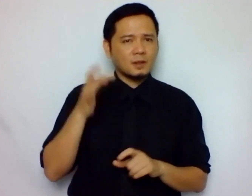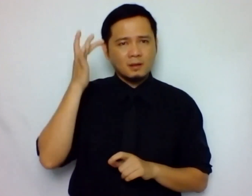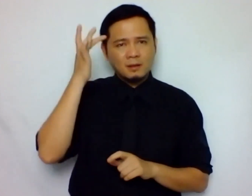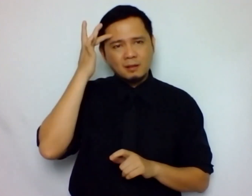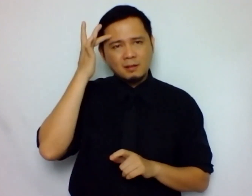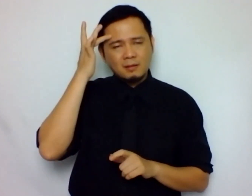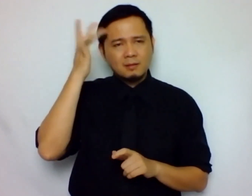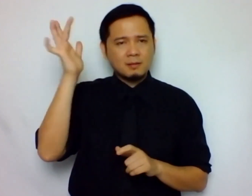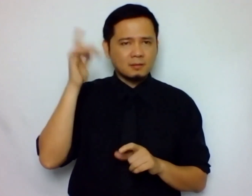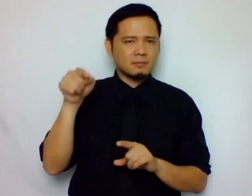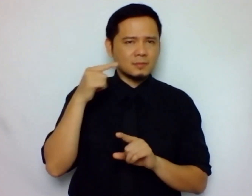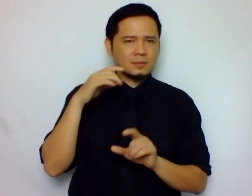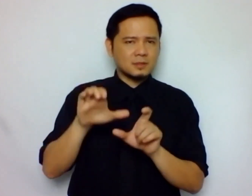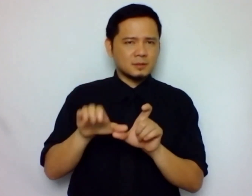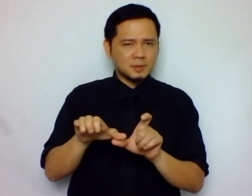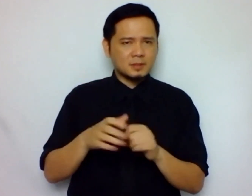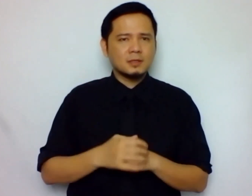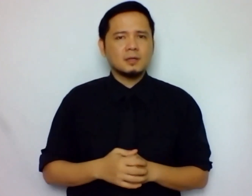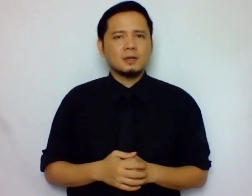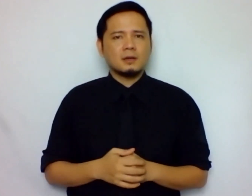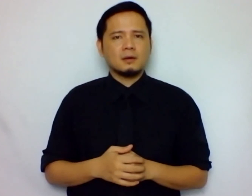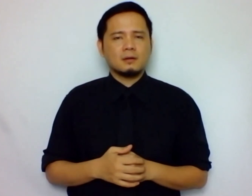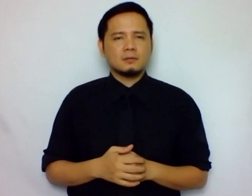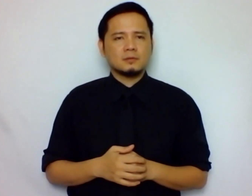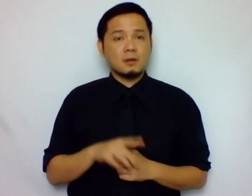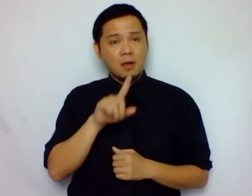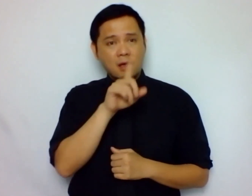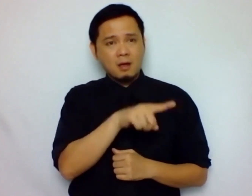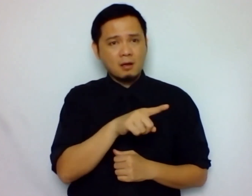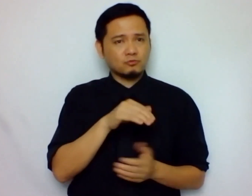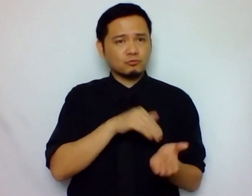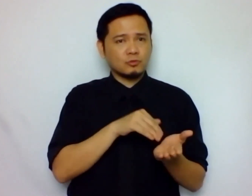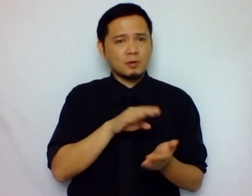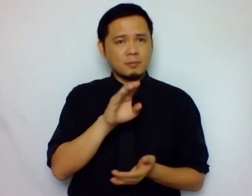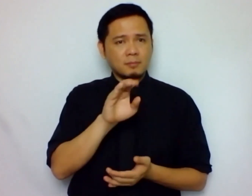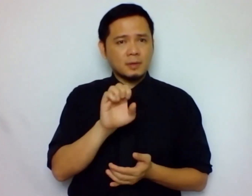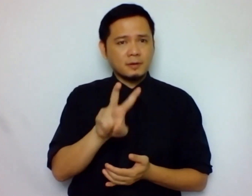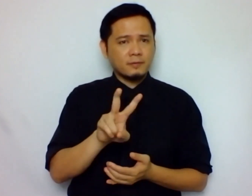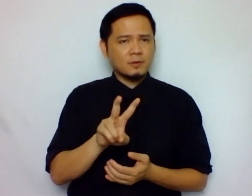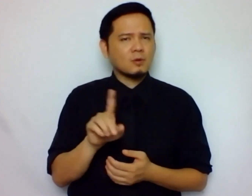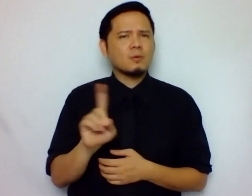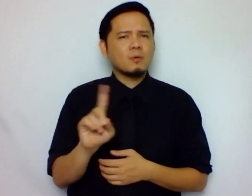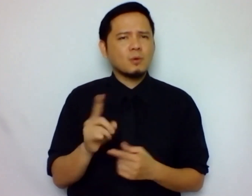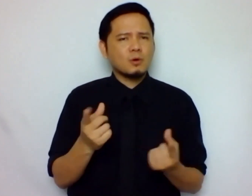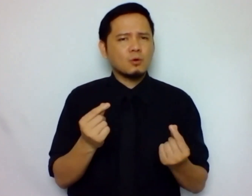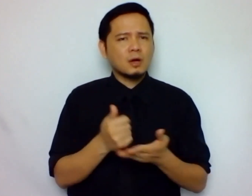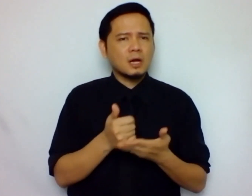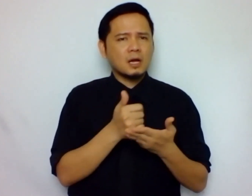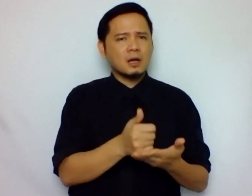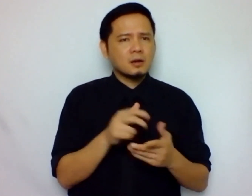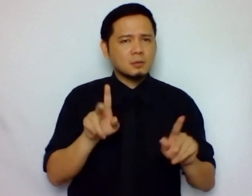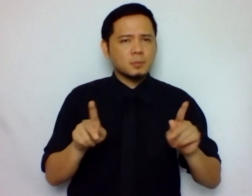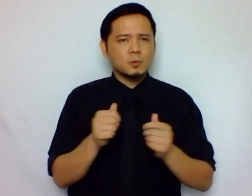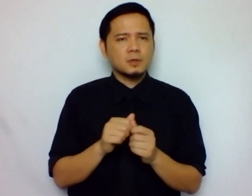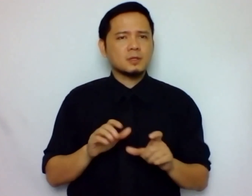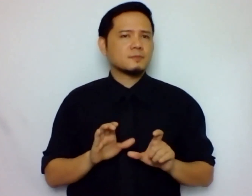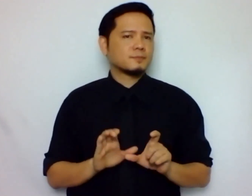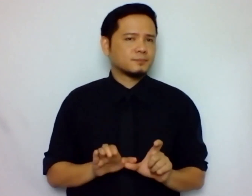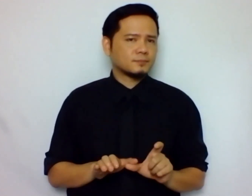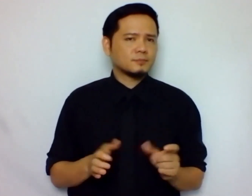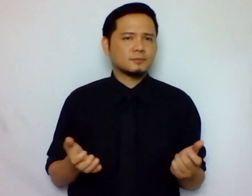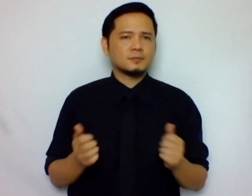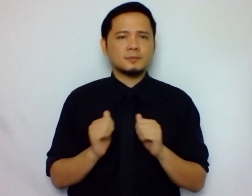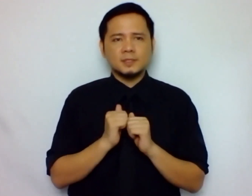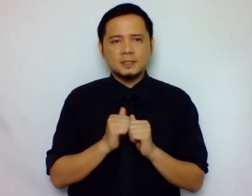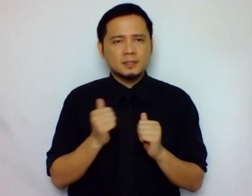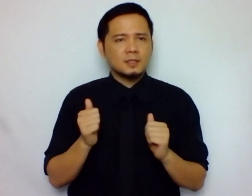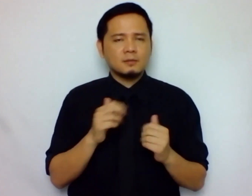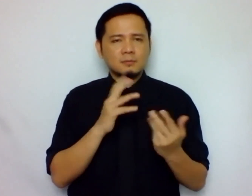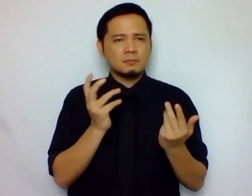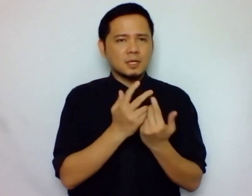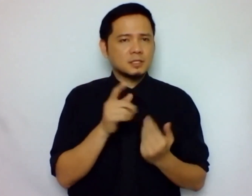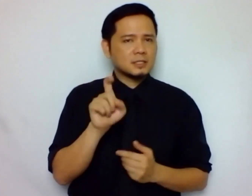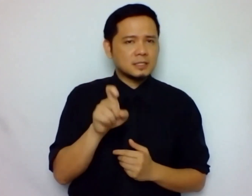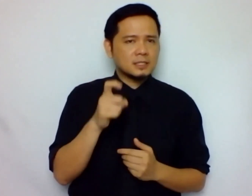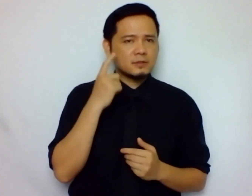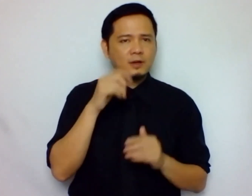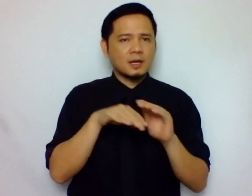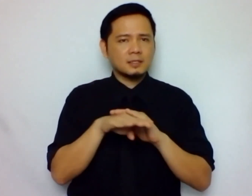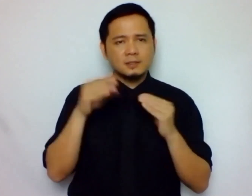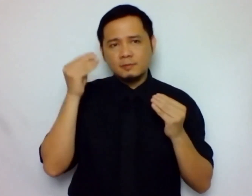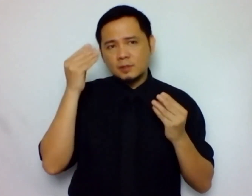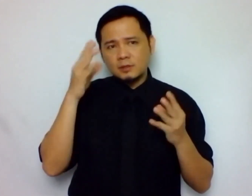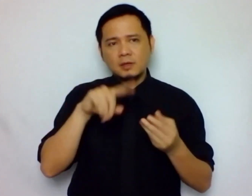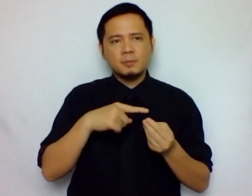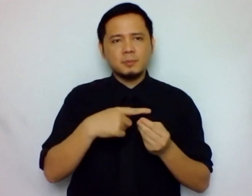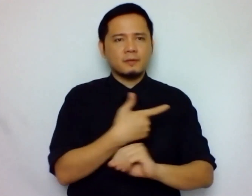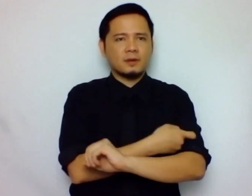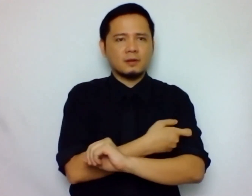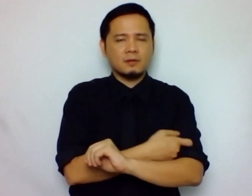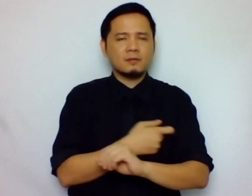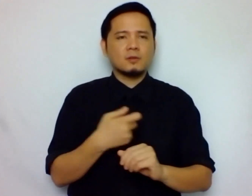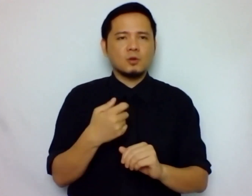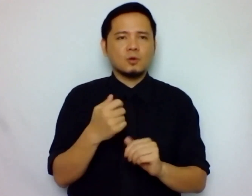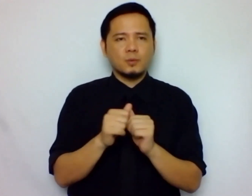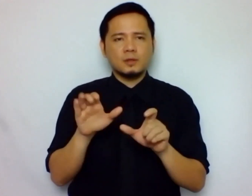So the question I think is for you Doc Bev, what are our steps to respond to the need for information on vaccination of persons with disability?